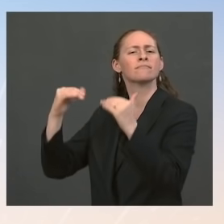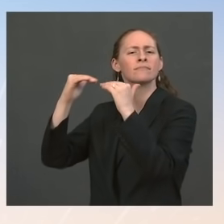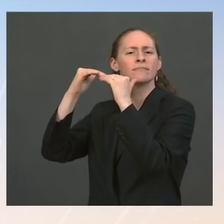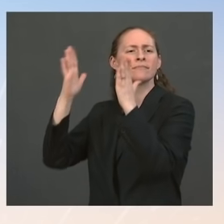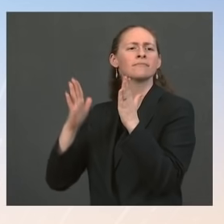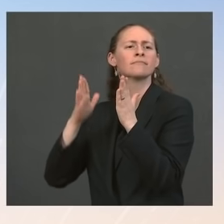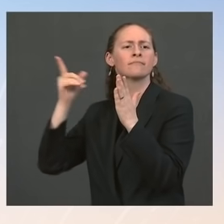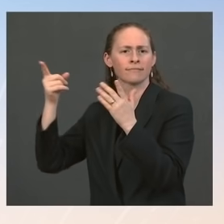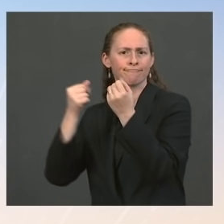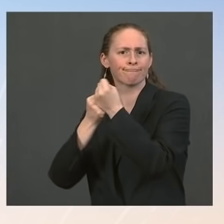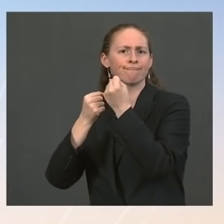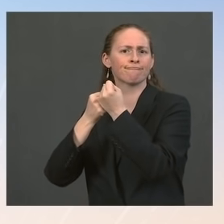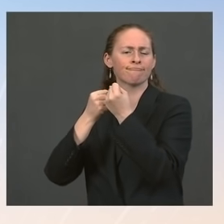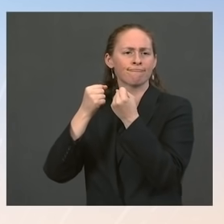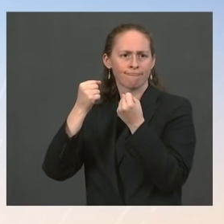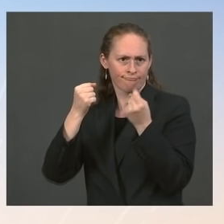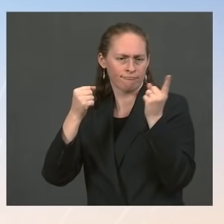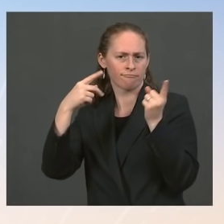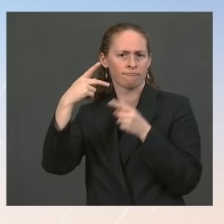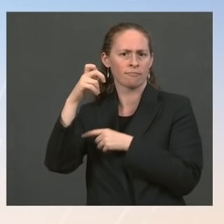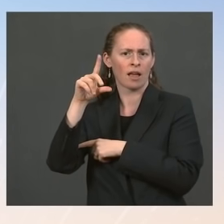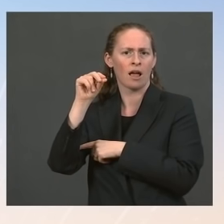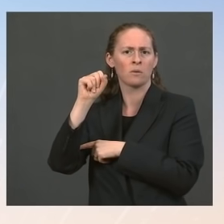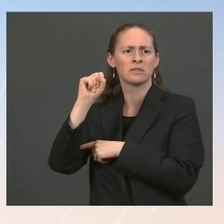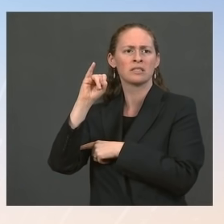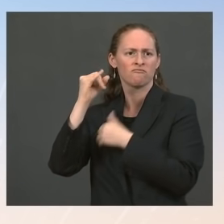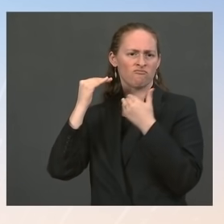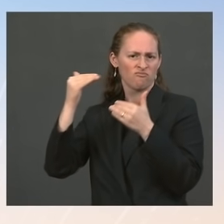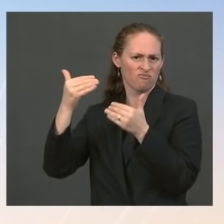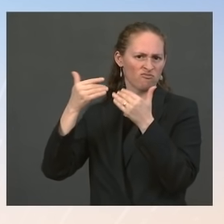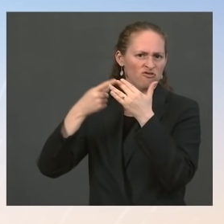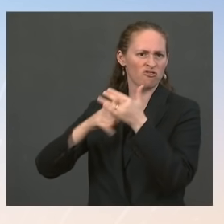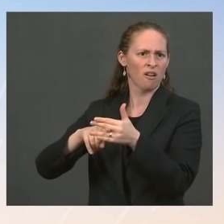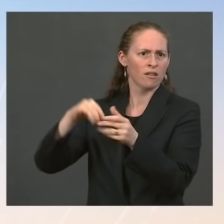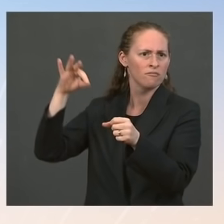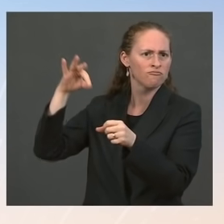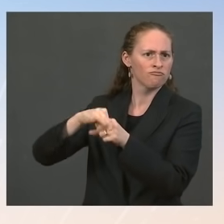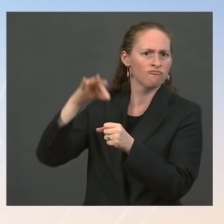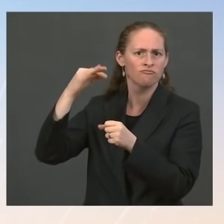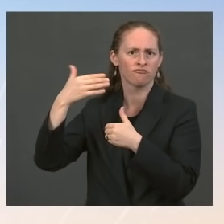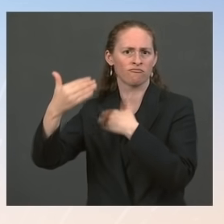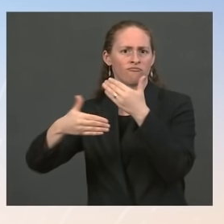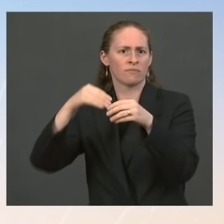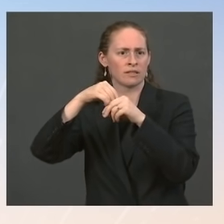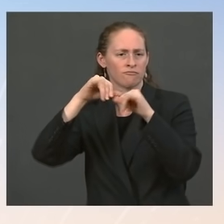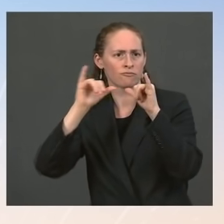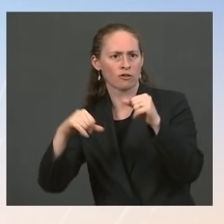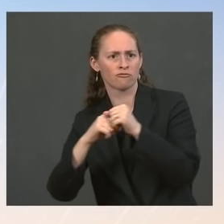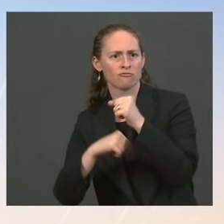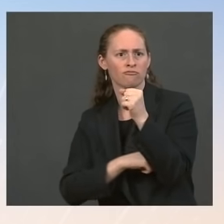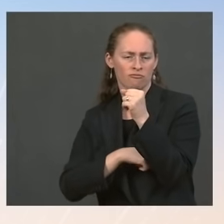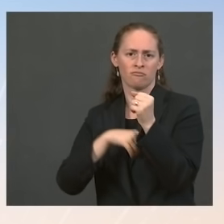without also doing reconciliation in tandem? Ms. Psaki: Well, let me be clear: The President is committed to getting both pieces